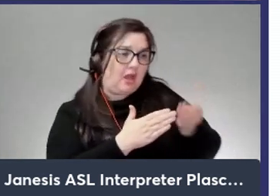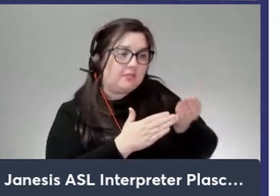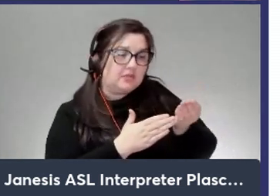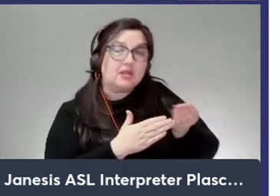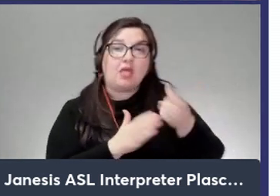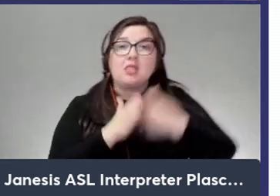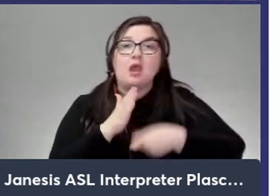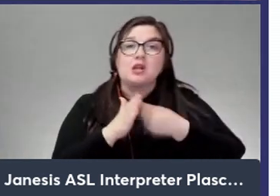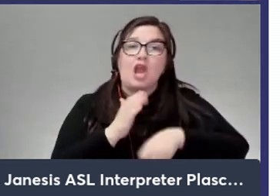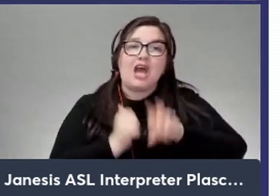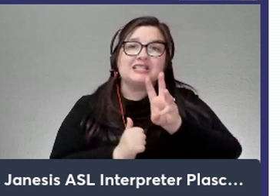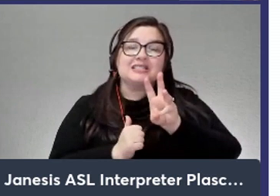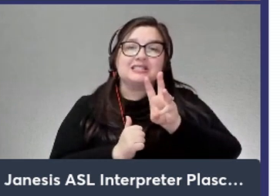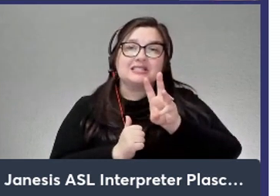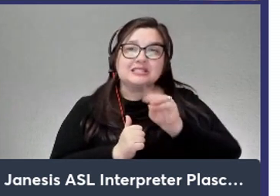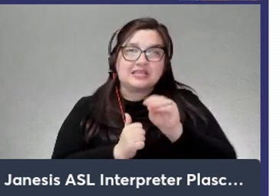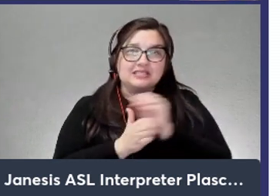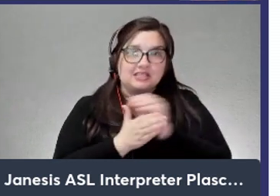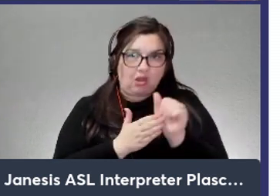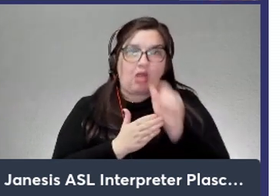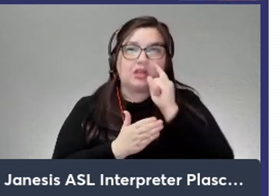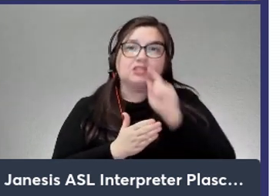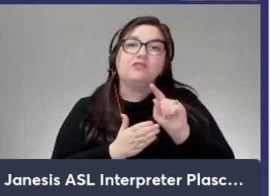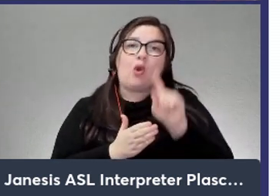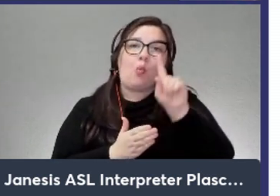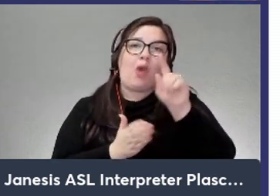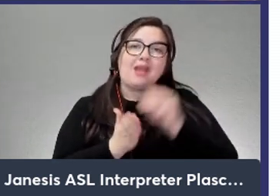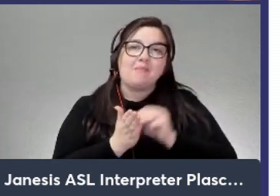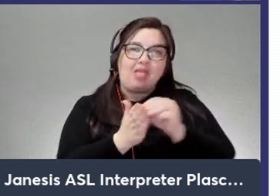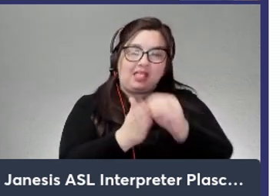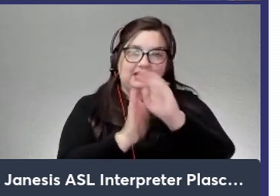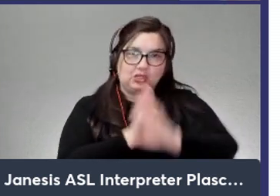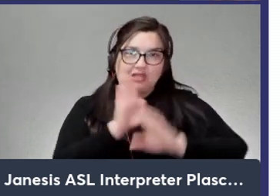Again, zero cost to build a customization model,